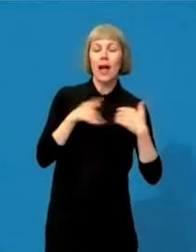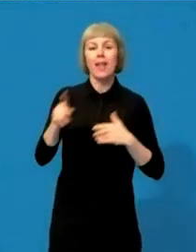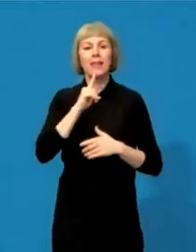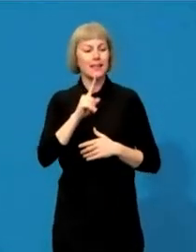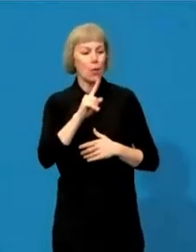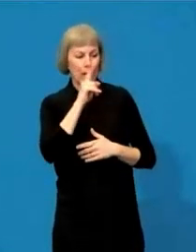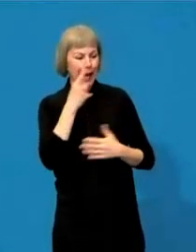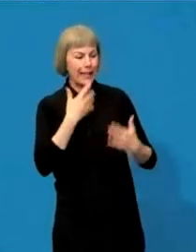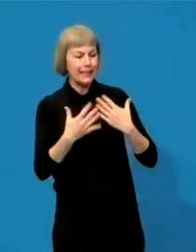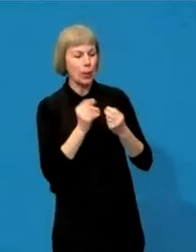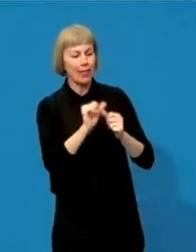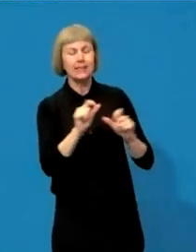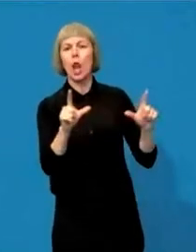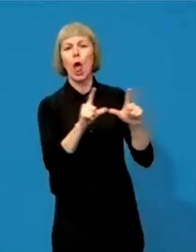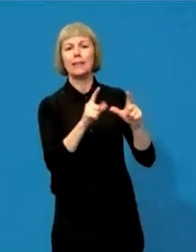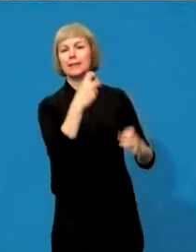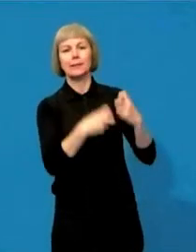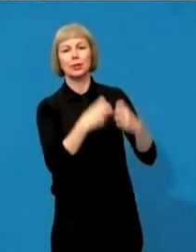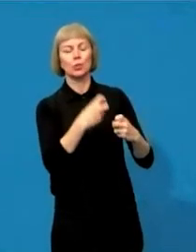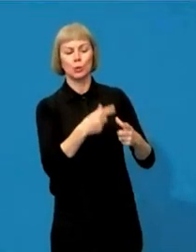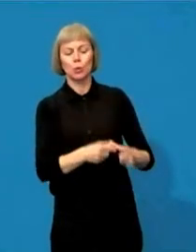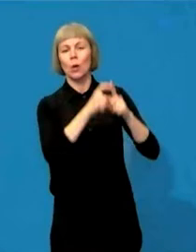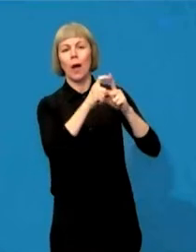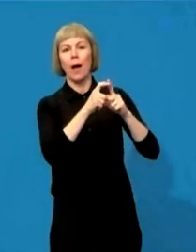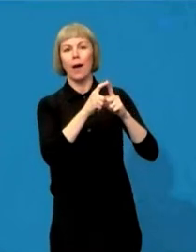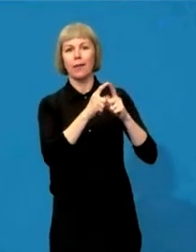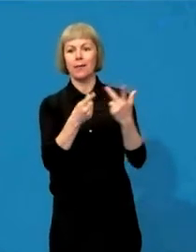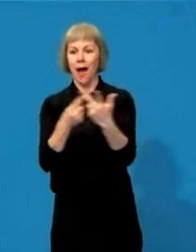It's too hard." Now, there is other things that Tristan most probably could benefit from